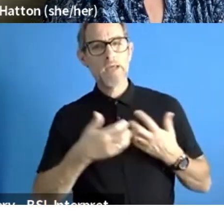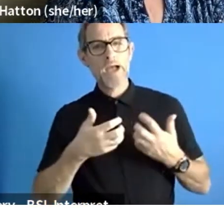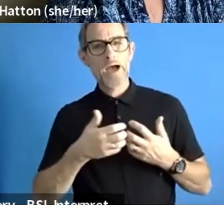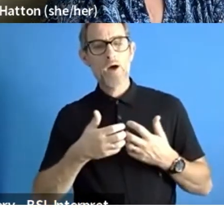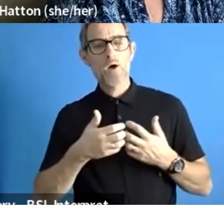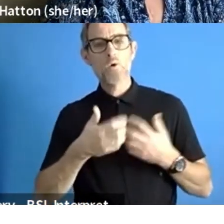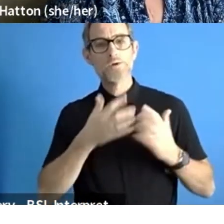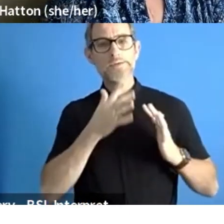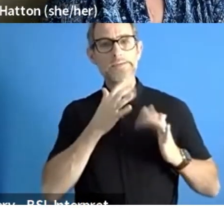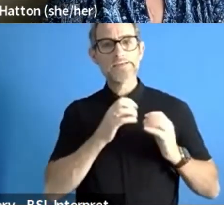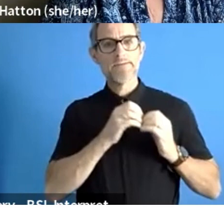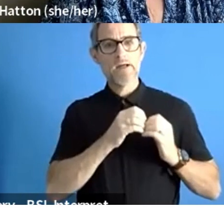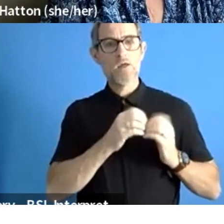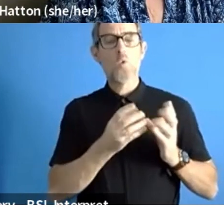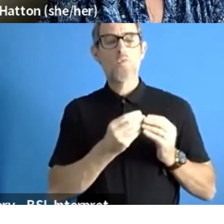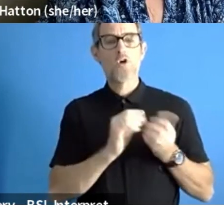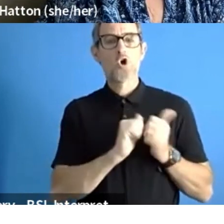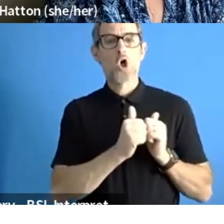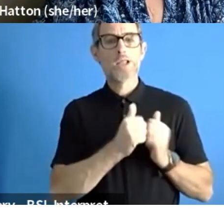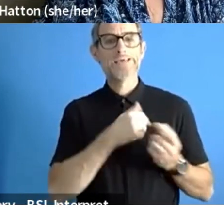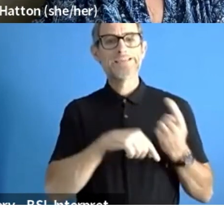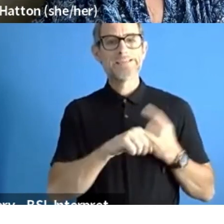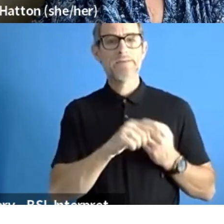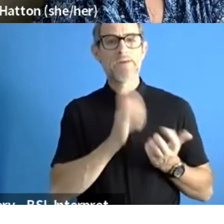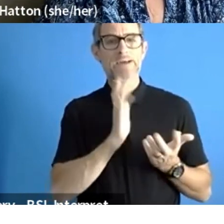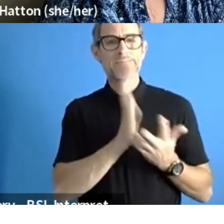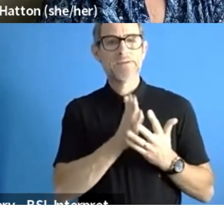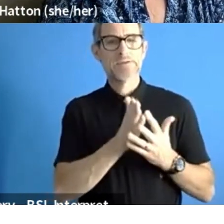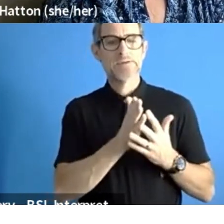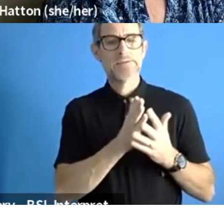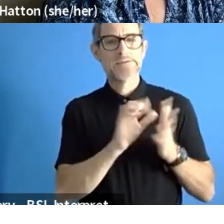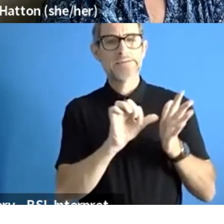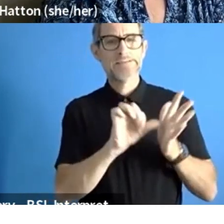testing with colleagues with particular accessibility needs with the risk of